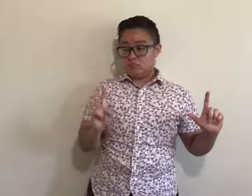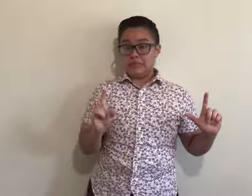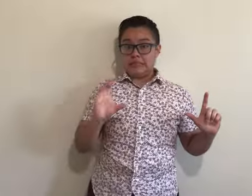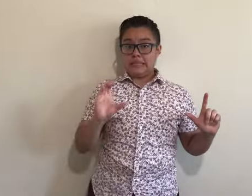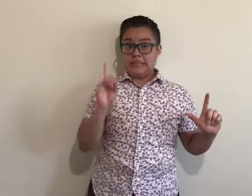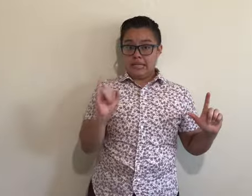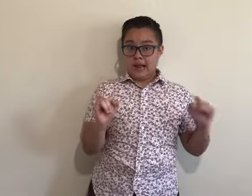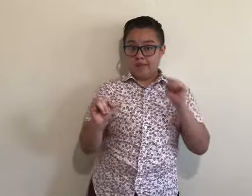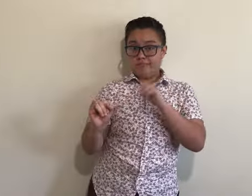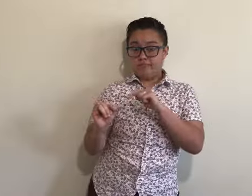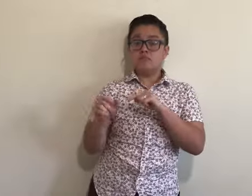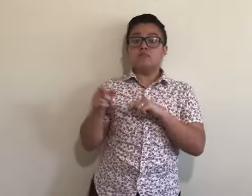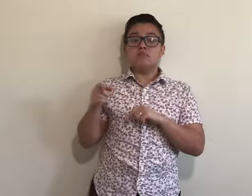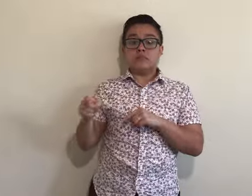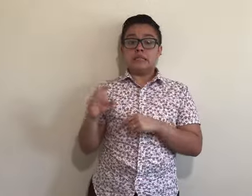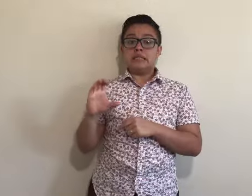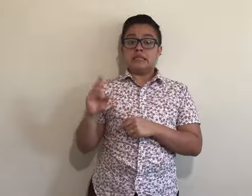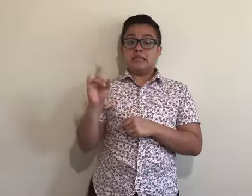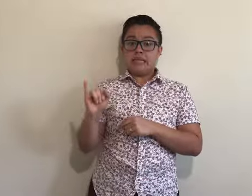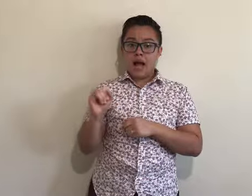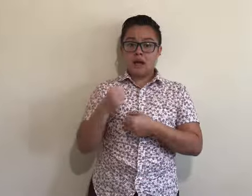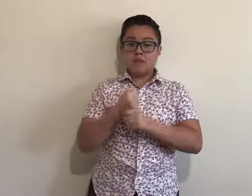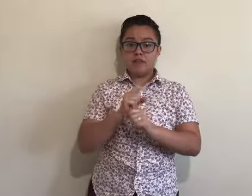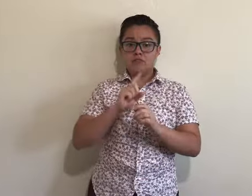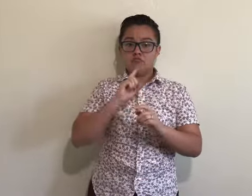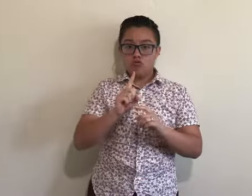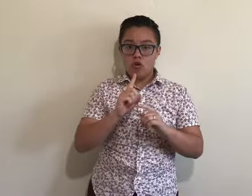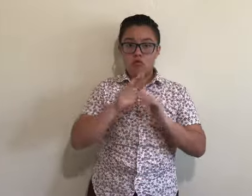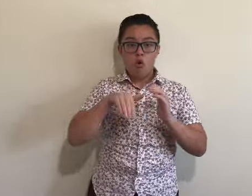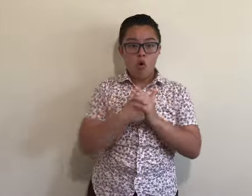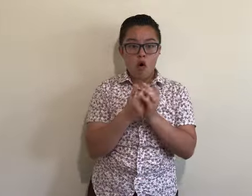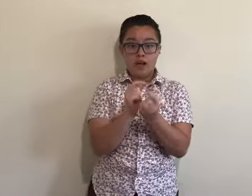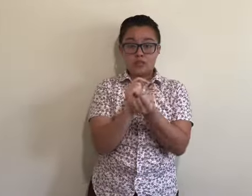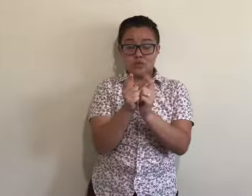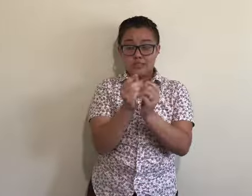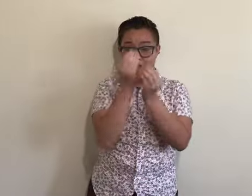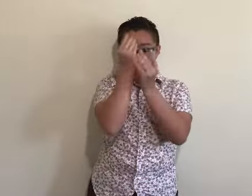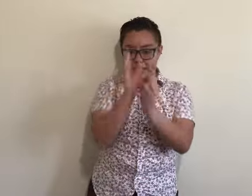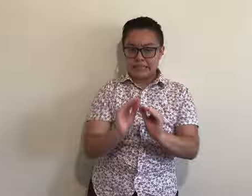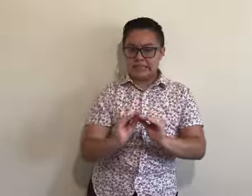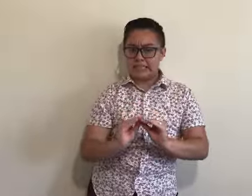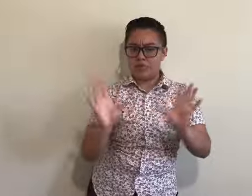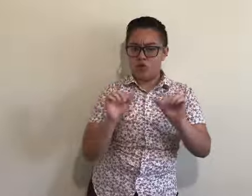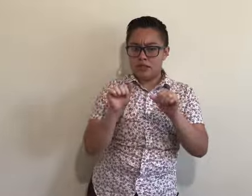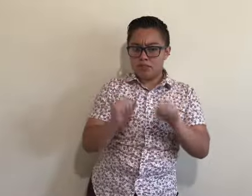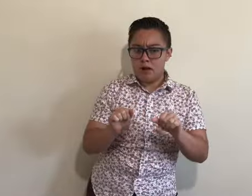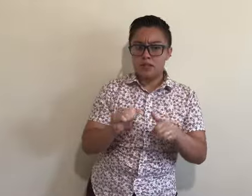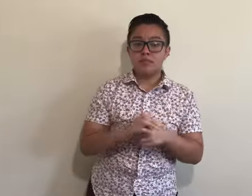and CDI. CDI makes all the translations clear as possible